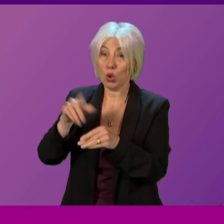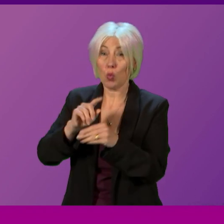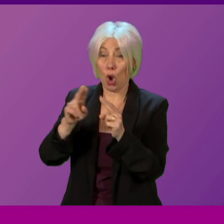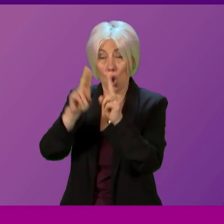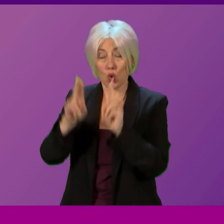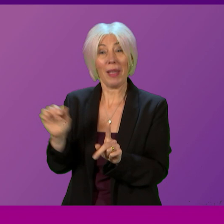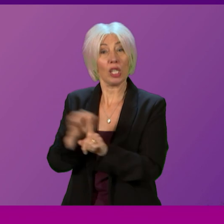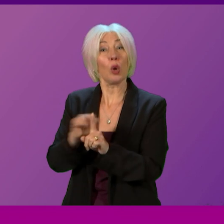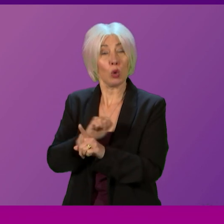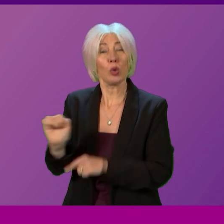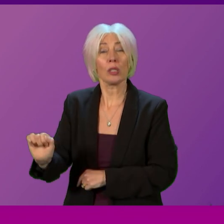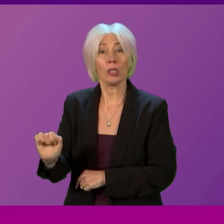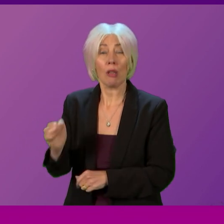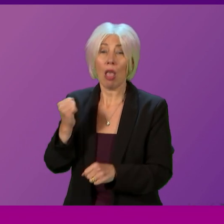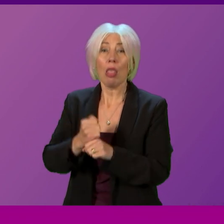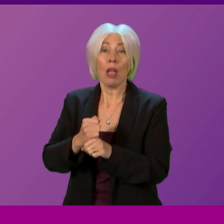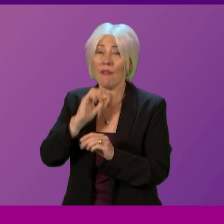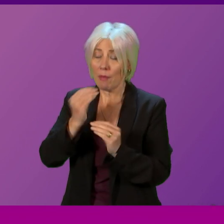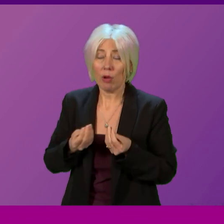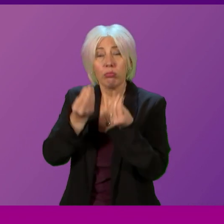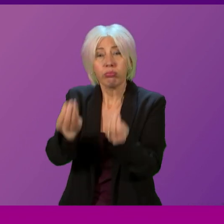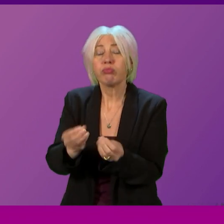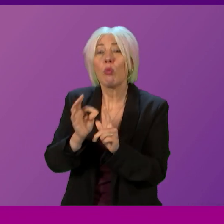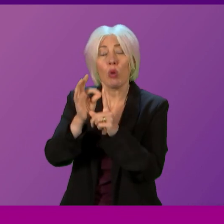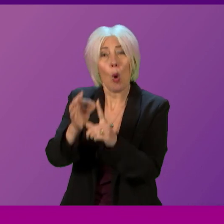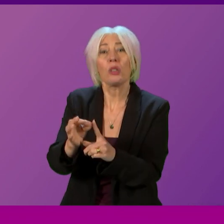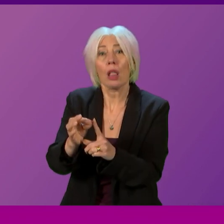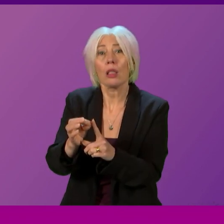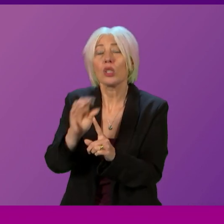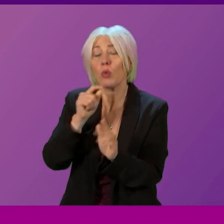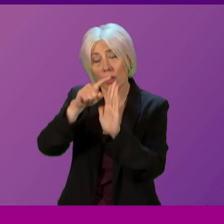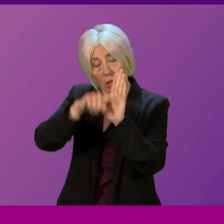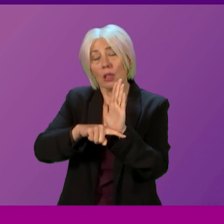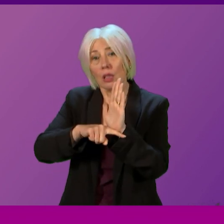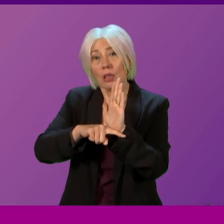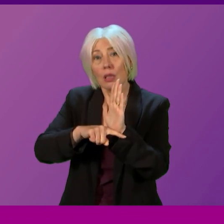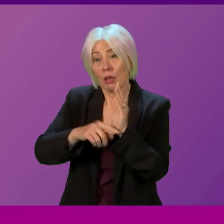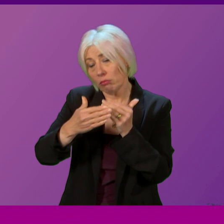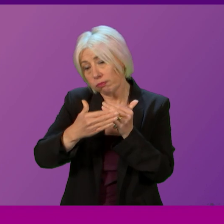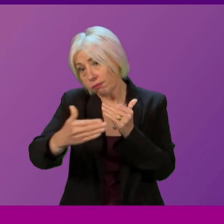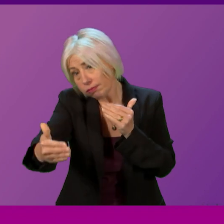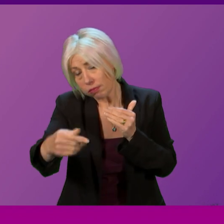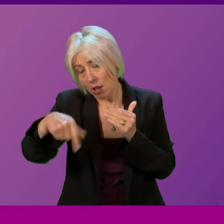The Government will take forward many of those proposals in legislative form during the remainder of this parliamentary session.